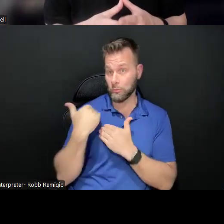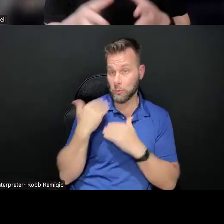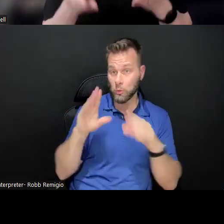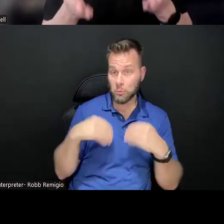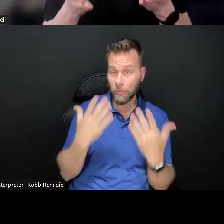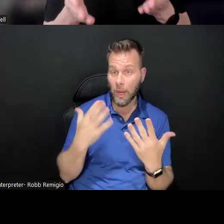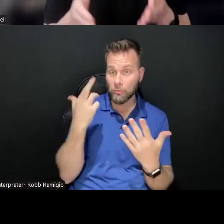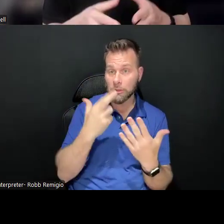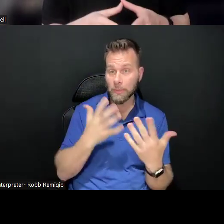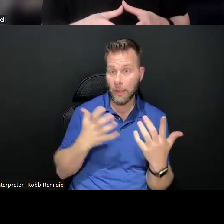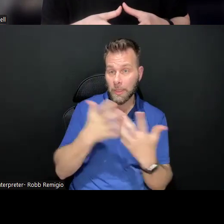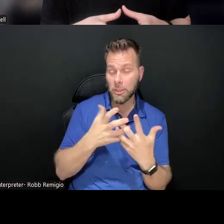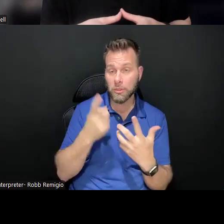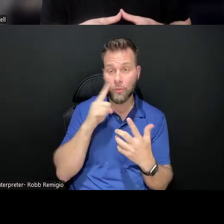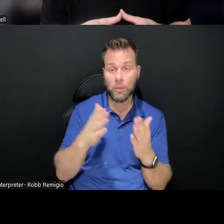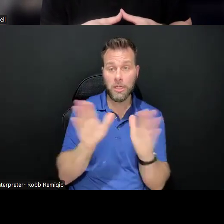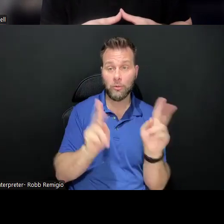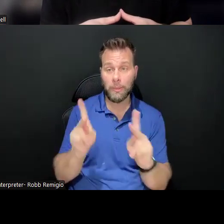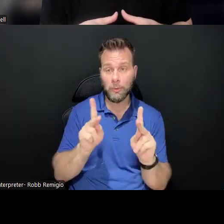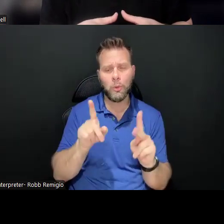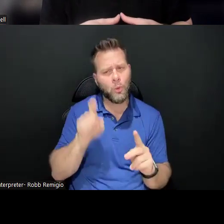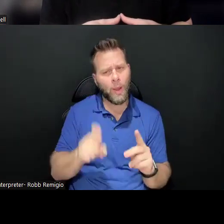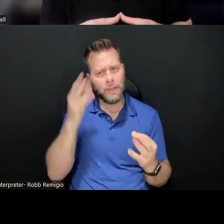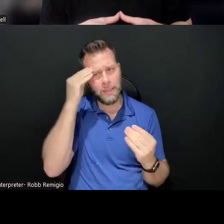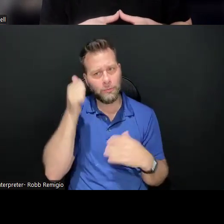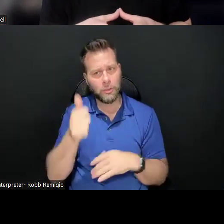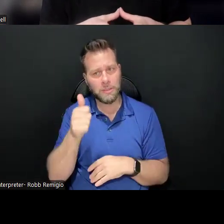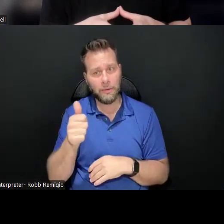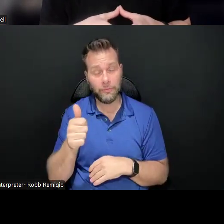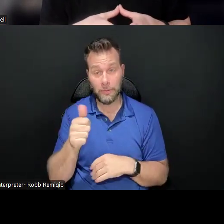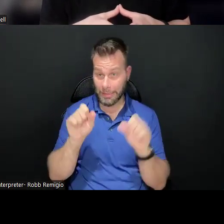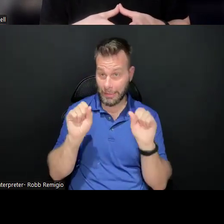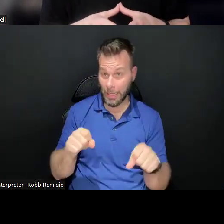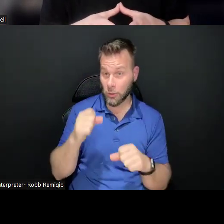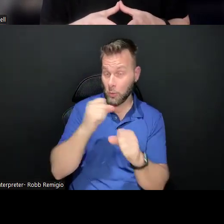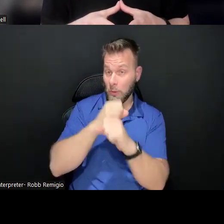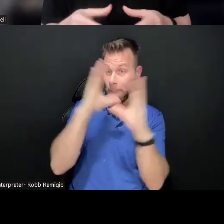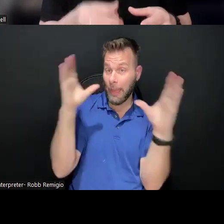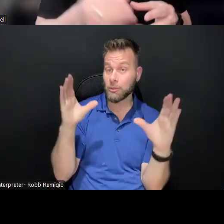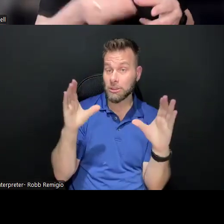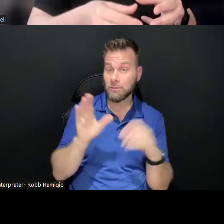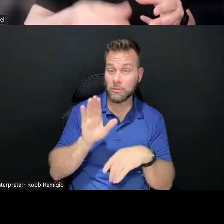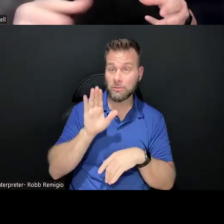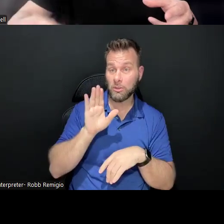As somebody who provides members of the public, you need to think of yourself, too. Can you imagine the nightmare